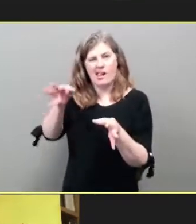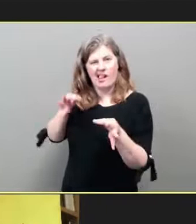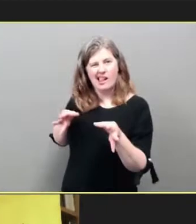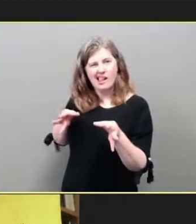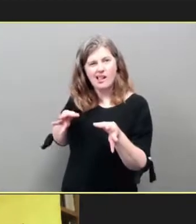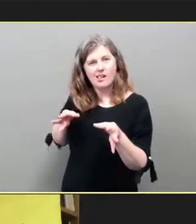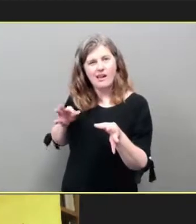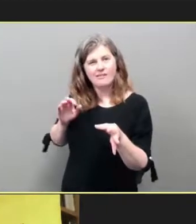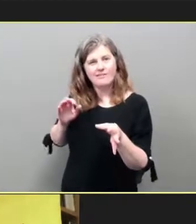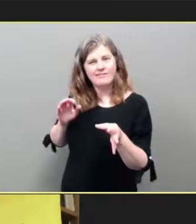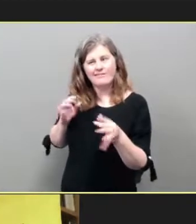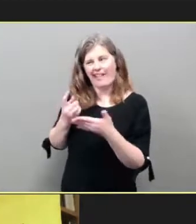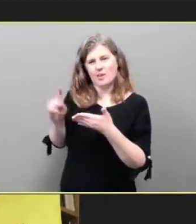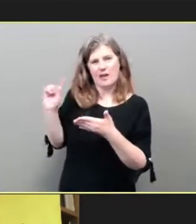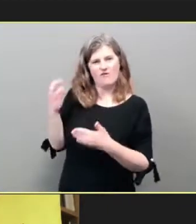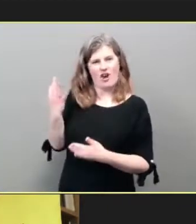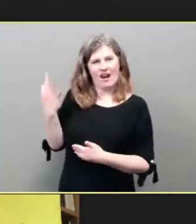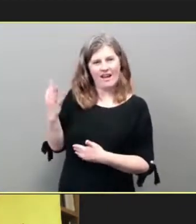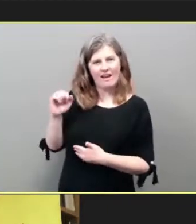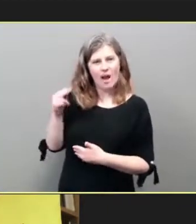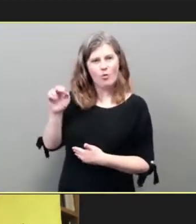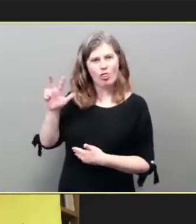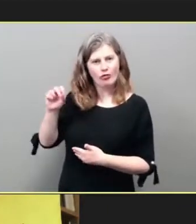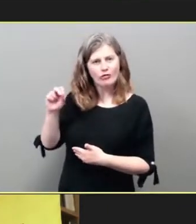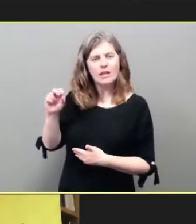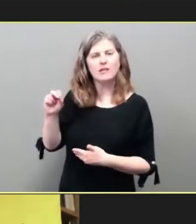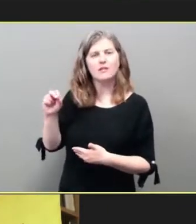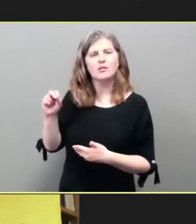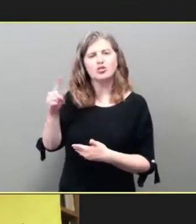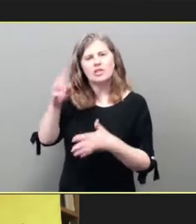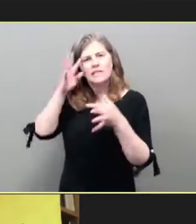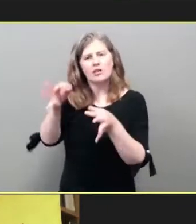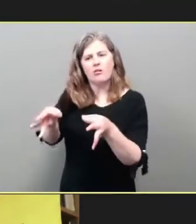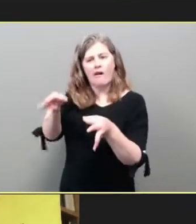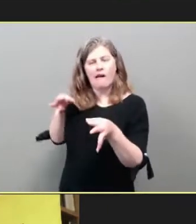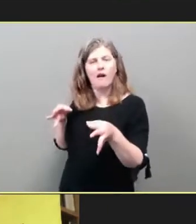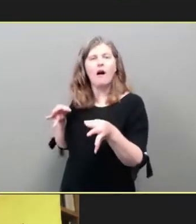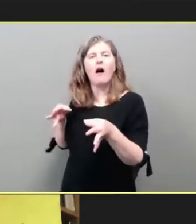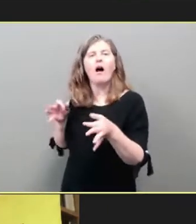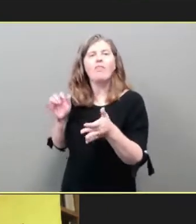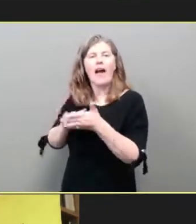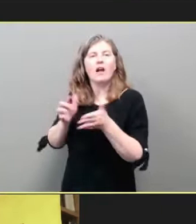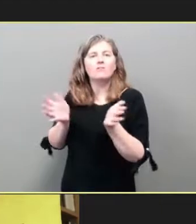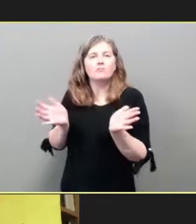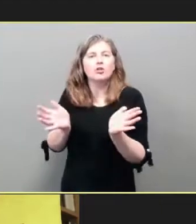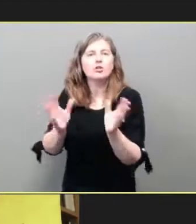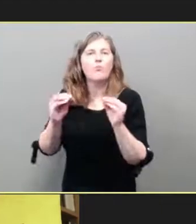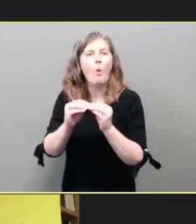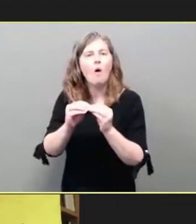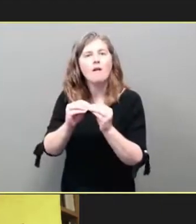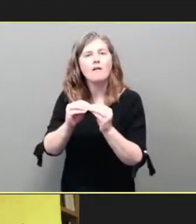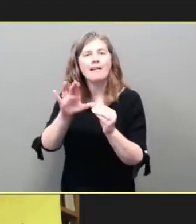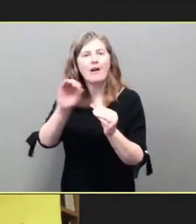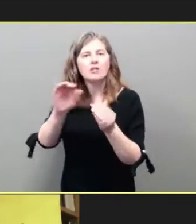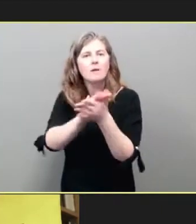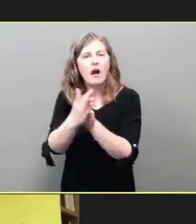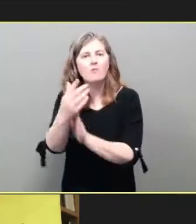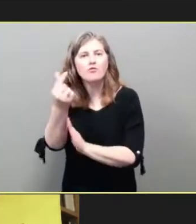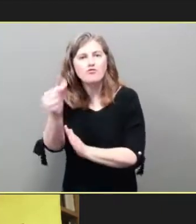almost, uh look at the state, moved a lot of counties degree. And then this week that allowed them to become surplus.